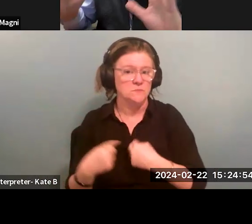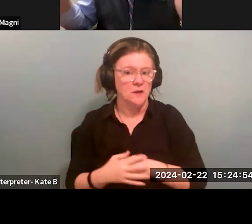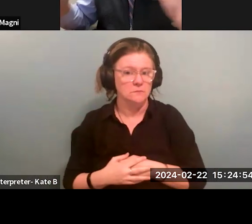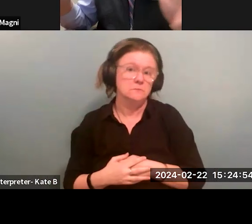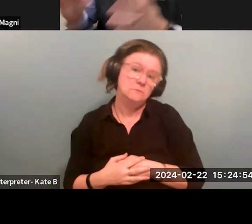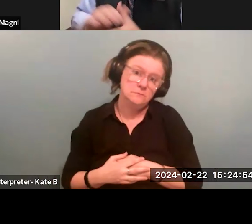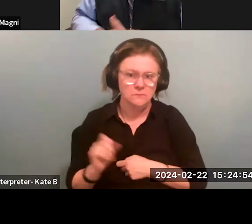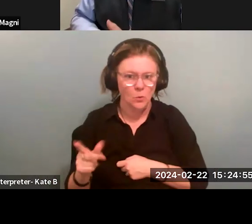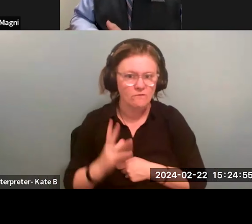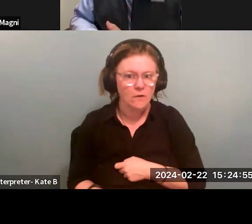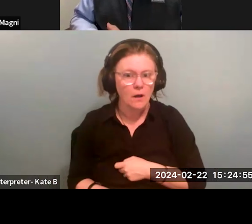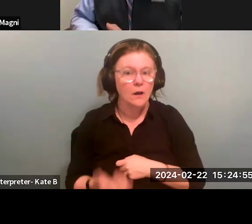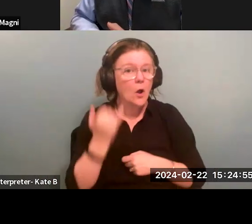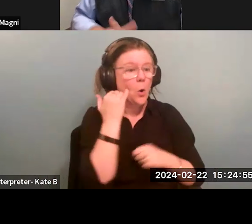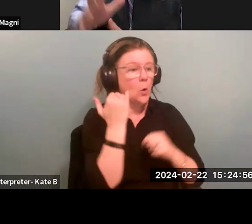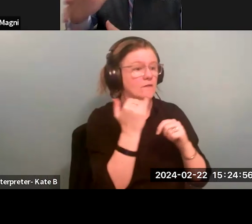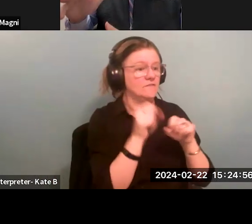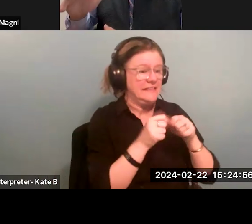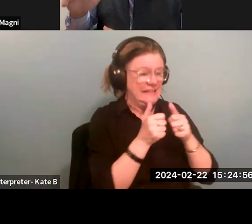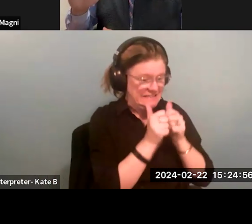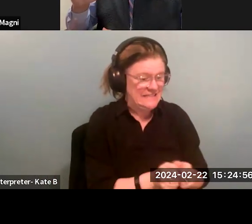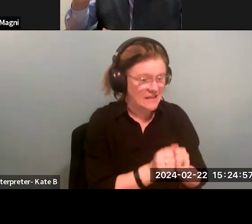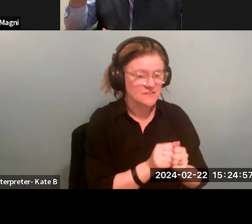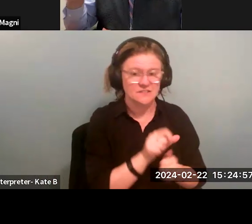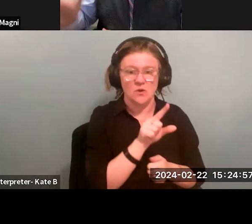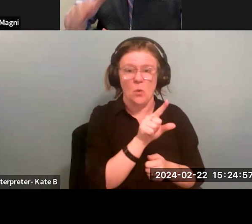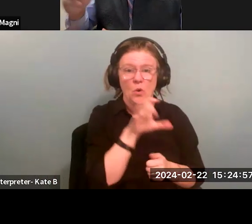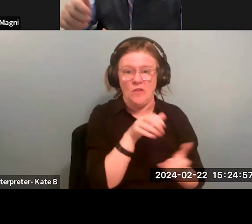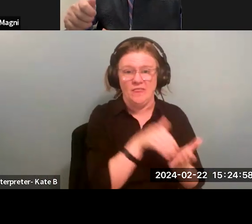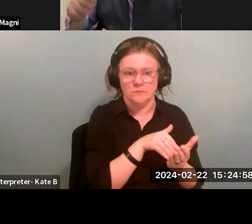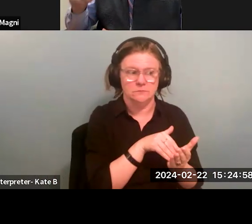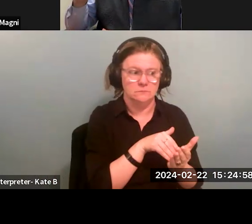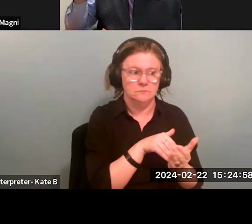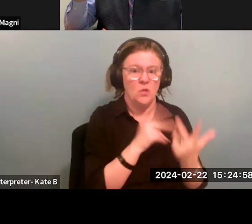Now, I'm kind of-- 100,000, but that's the point.